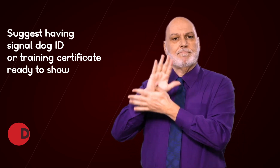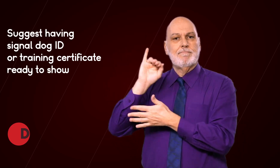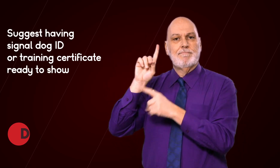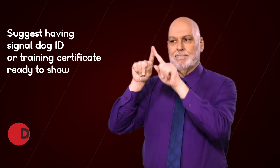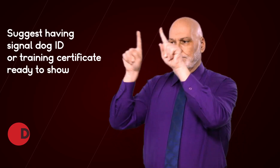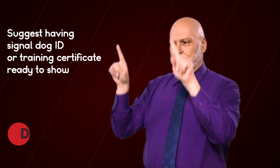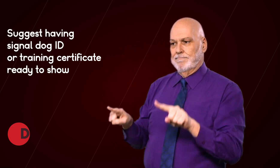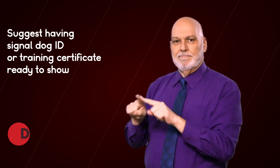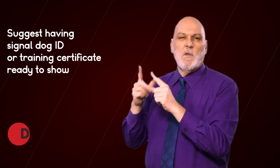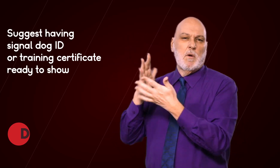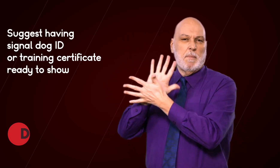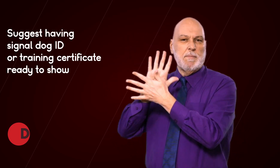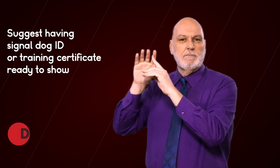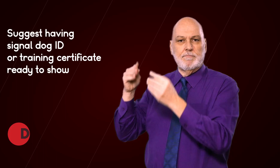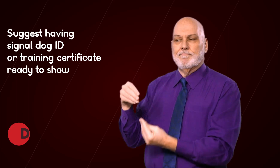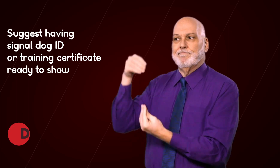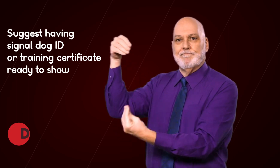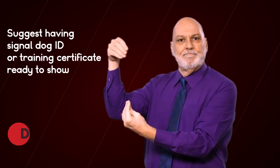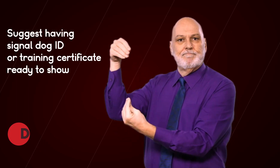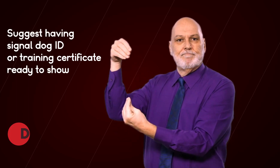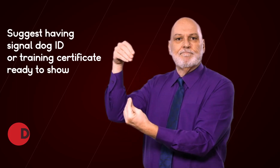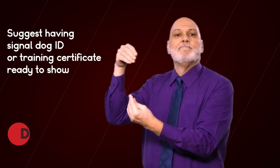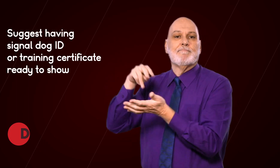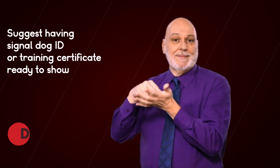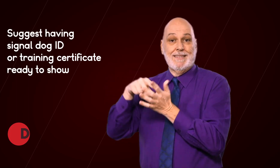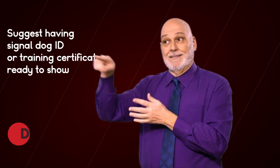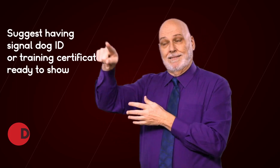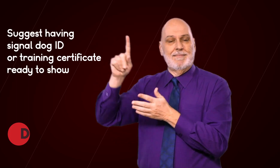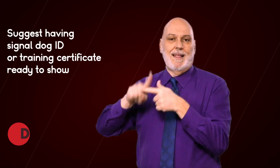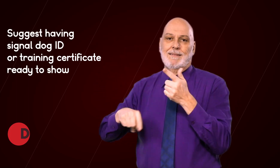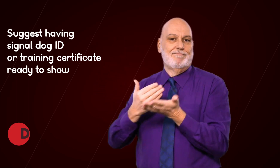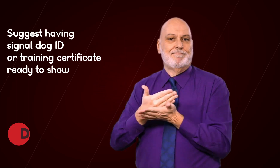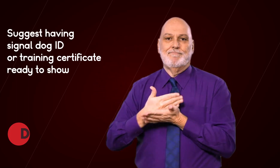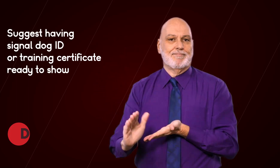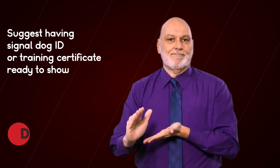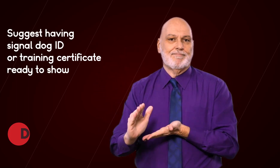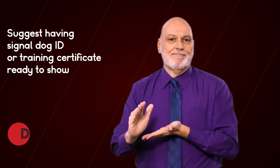dog is a service dog.